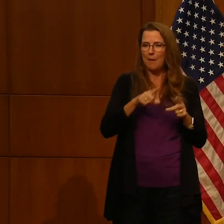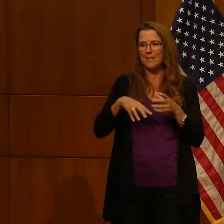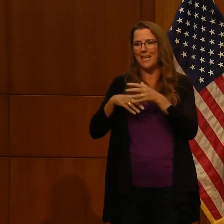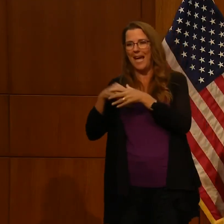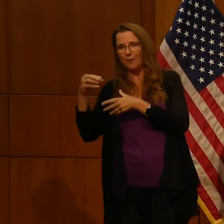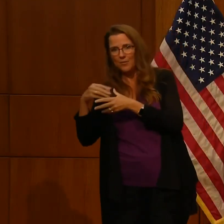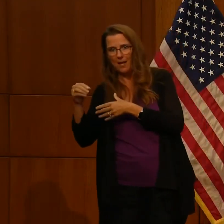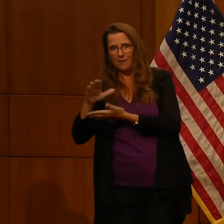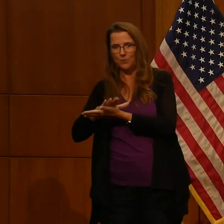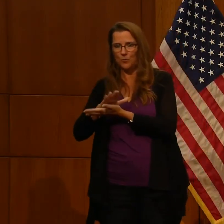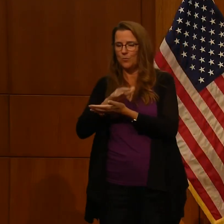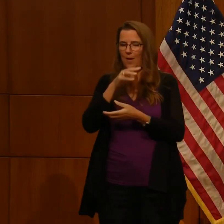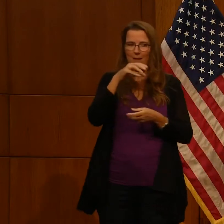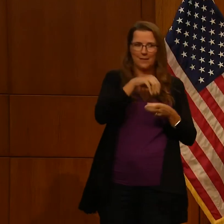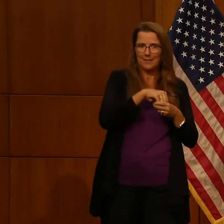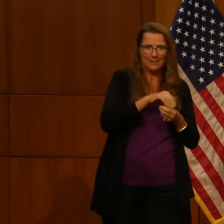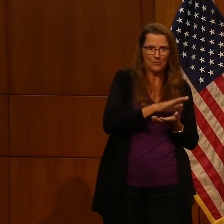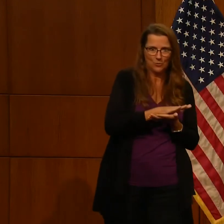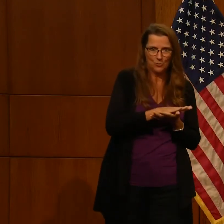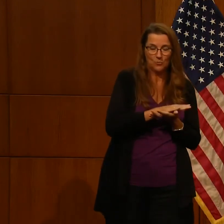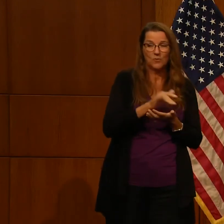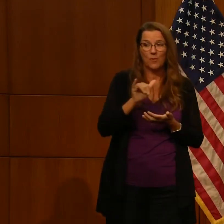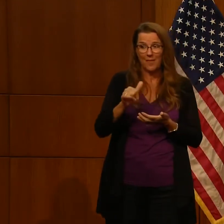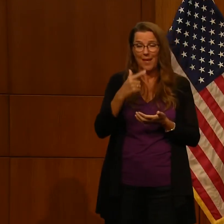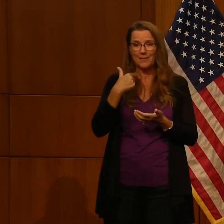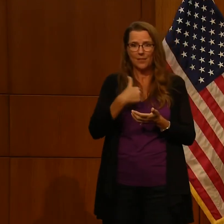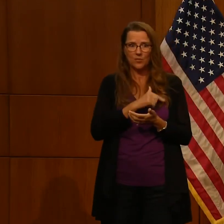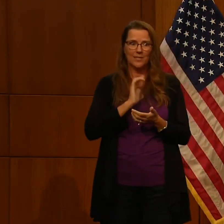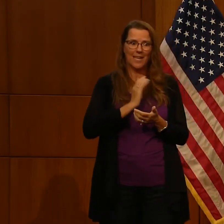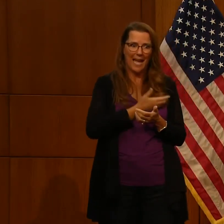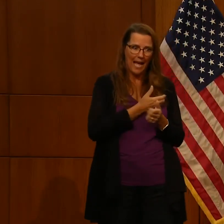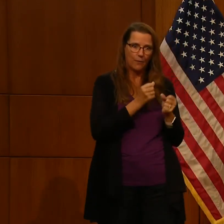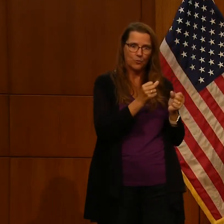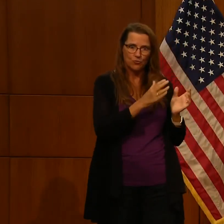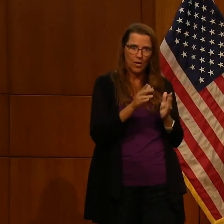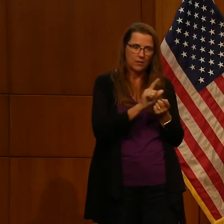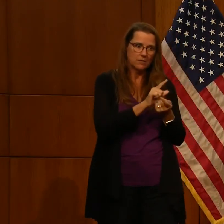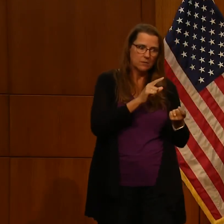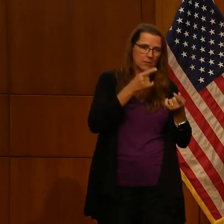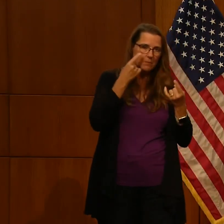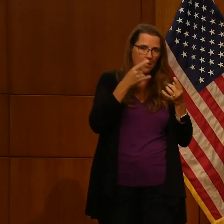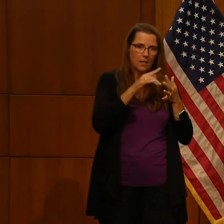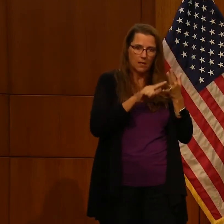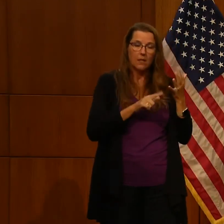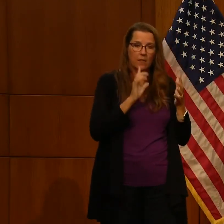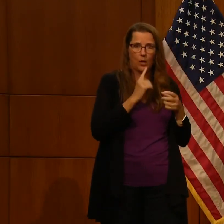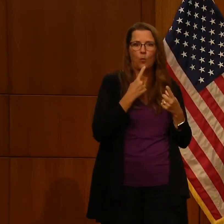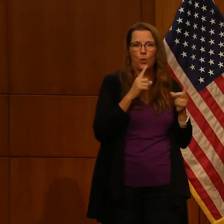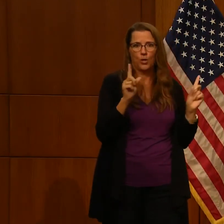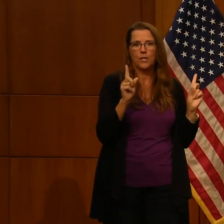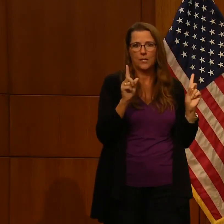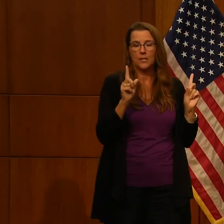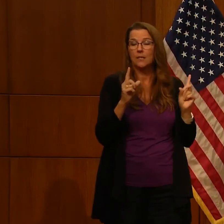OCCURRED OUTSIDE OF SCHOOL. AND SO WHAT THAT TELLS US IS THE MITIGATION STRATEGIES ARE WORKING, AND I WOULD VENTURE TO